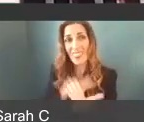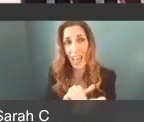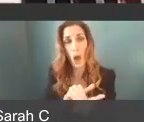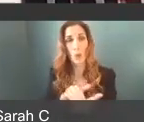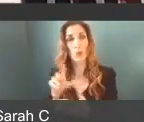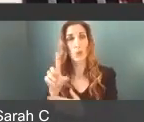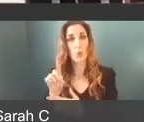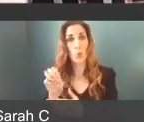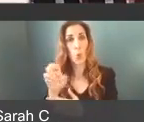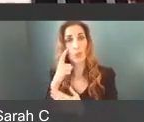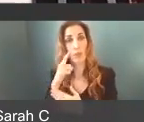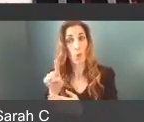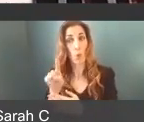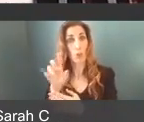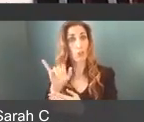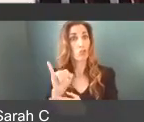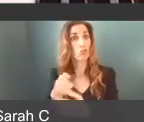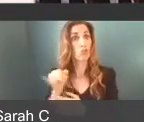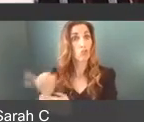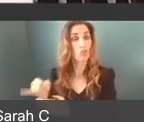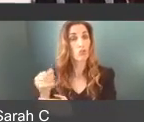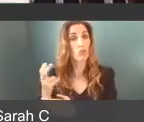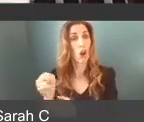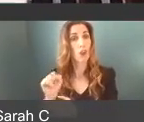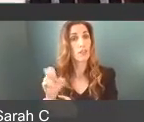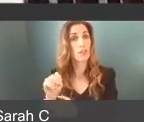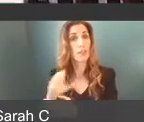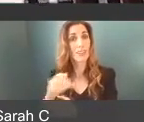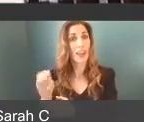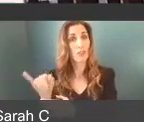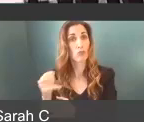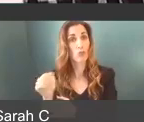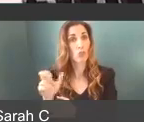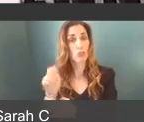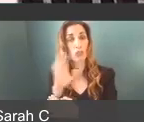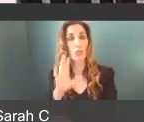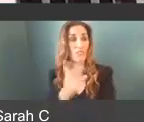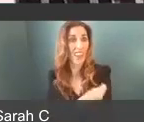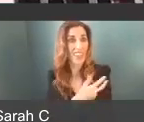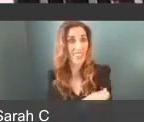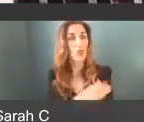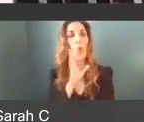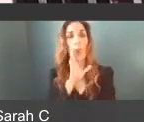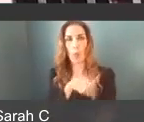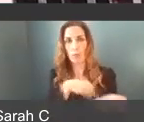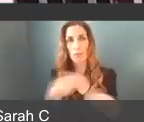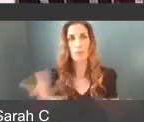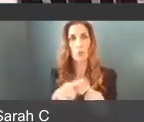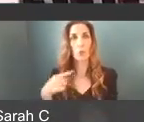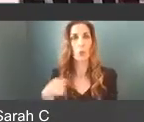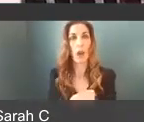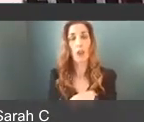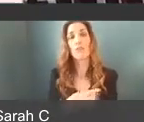vaccine will be delivered to the county health departments in the four southeastern counties.